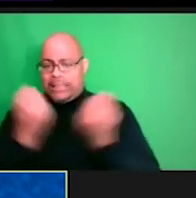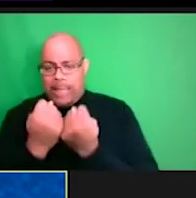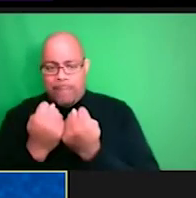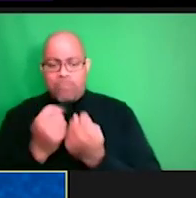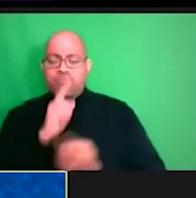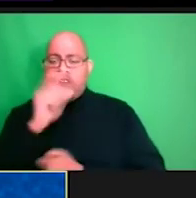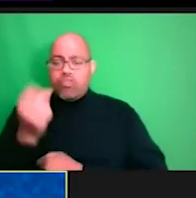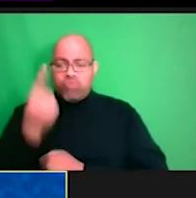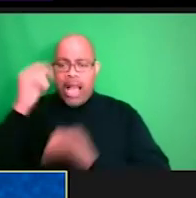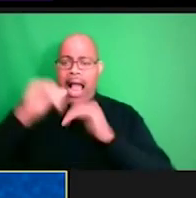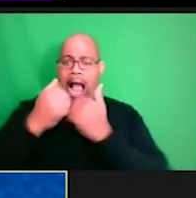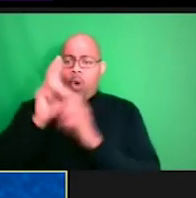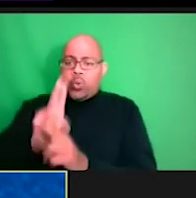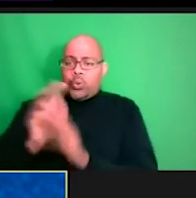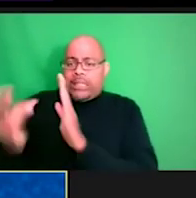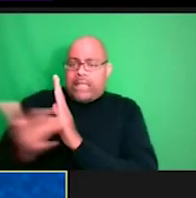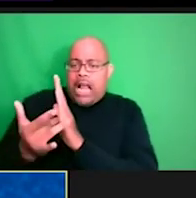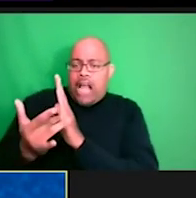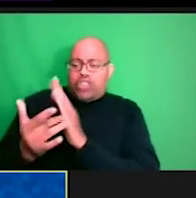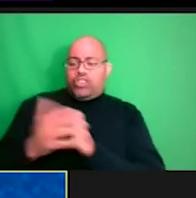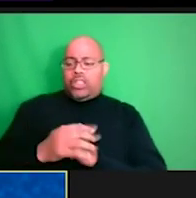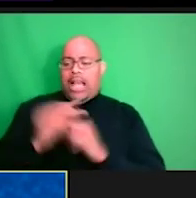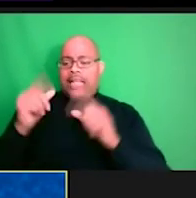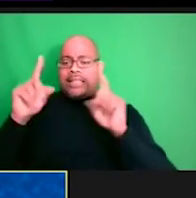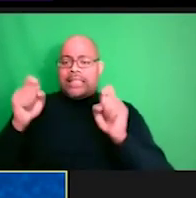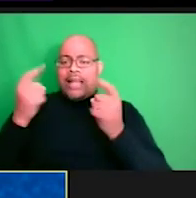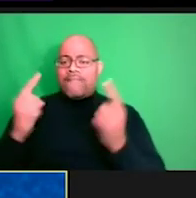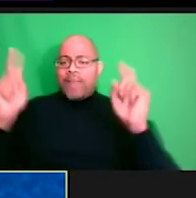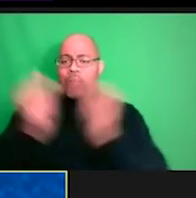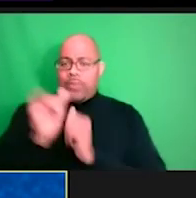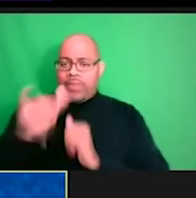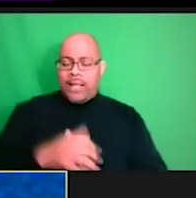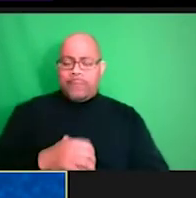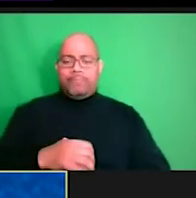to use the technology and to test effectively with it.